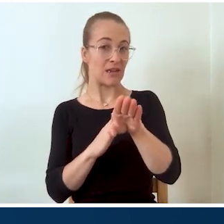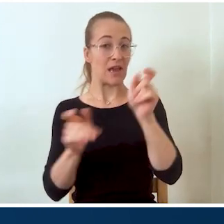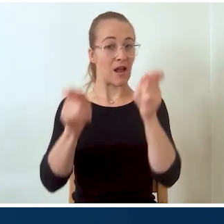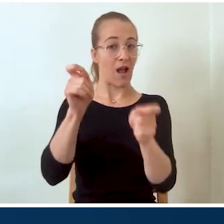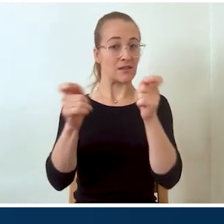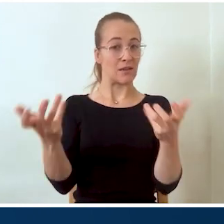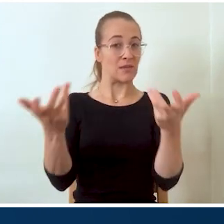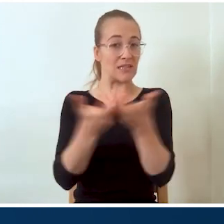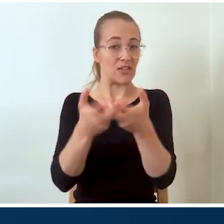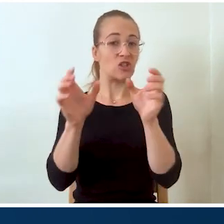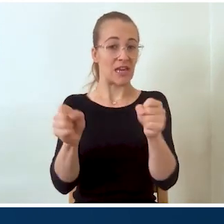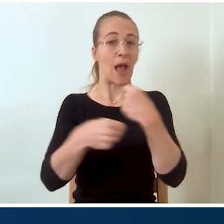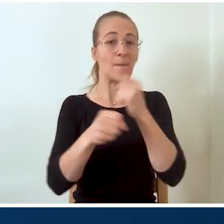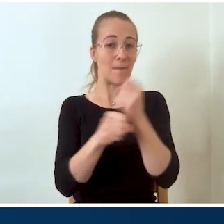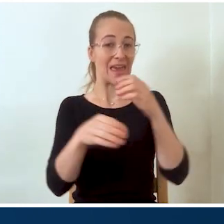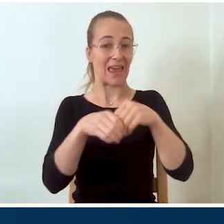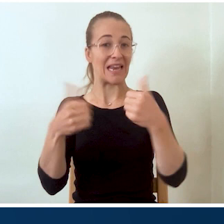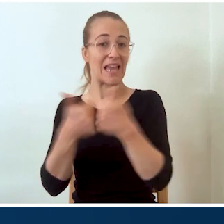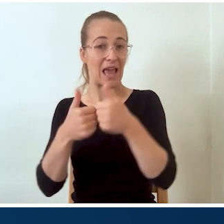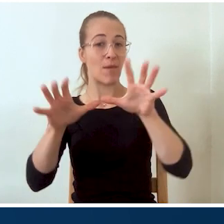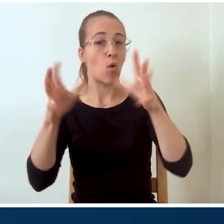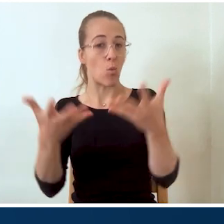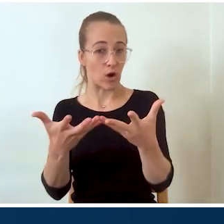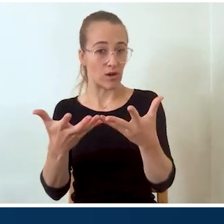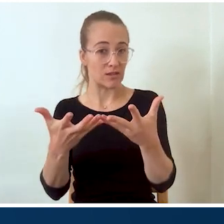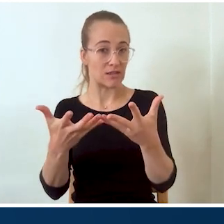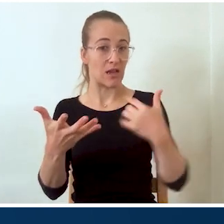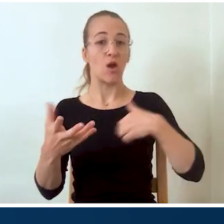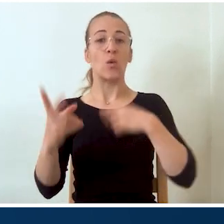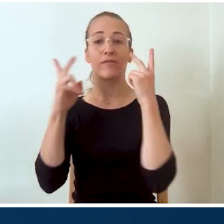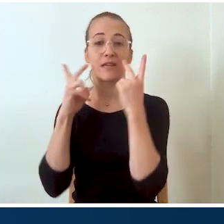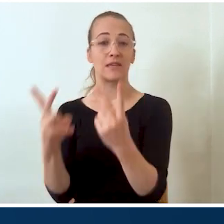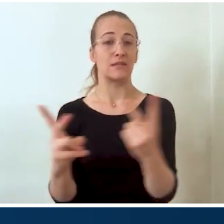could be made in the gaming world, and as we've seen with different groups